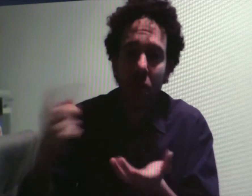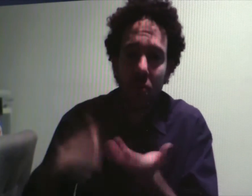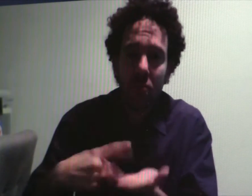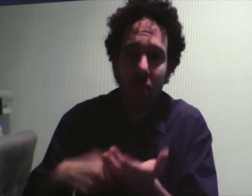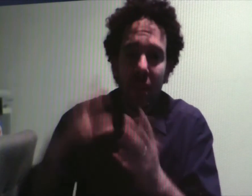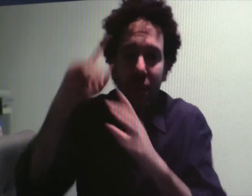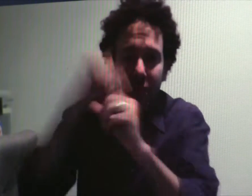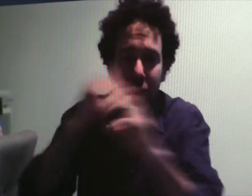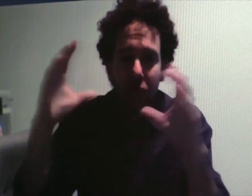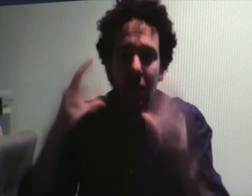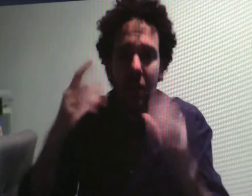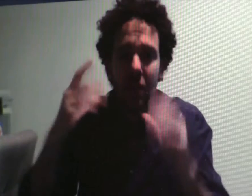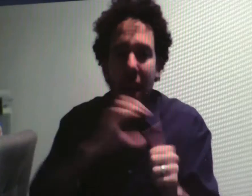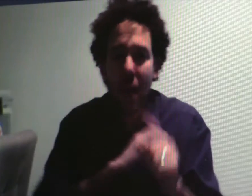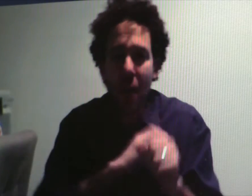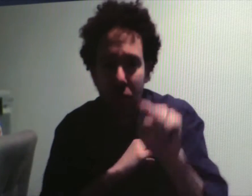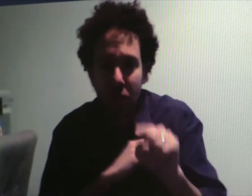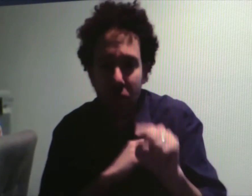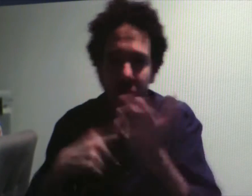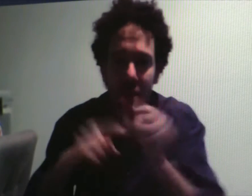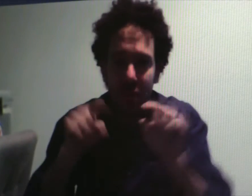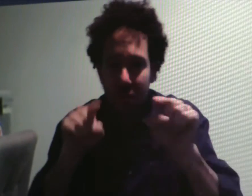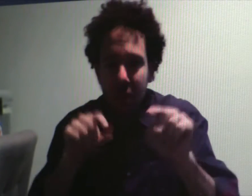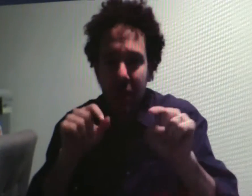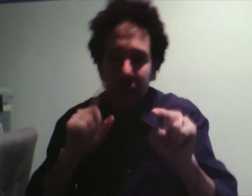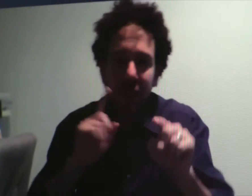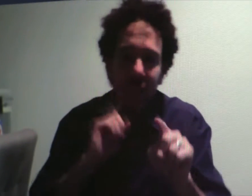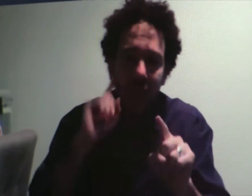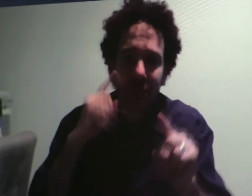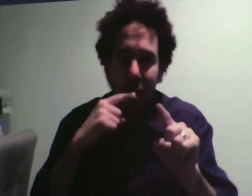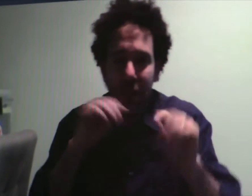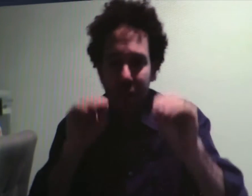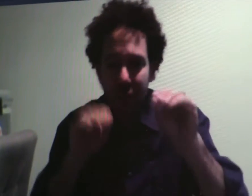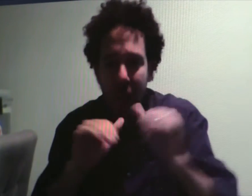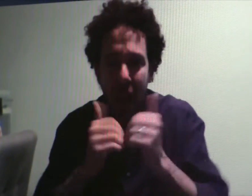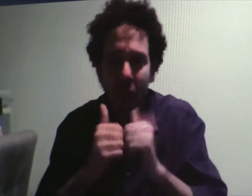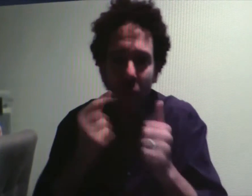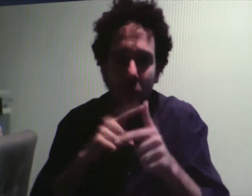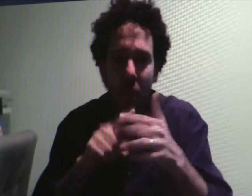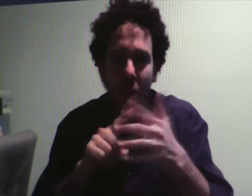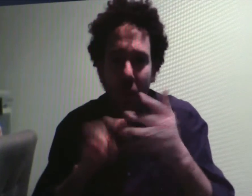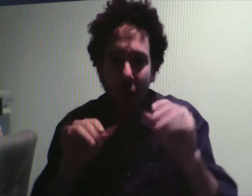in terms of meeting the director. Discussing the vision, going through the characters, both Deaf and hearing,